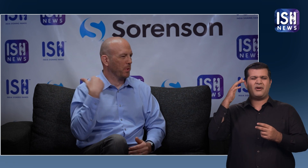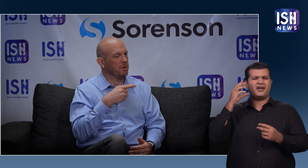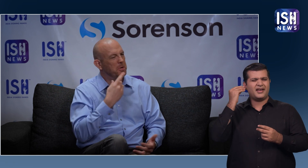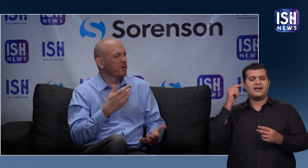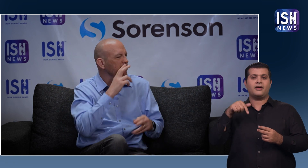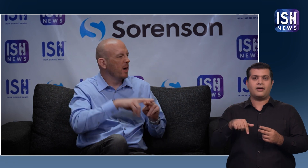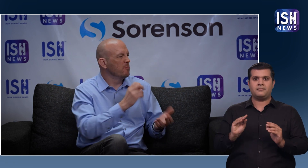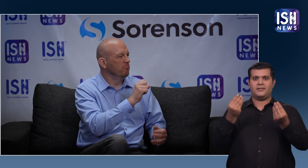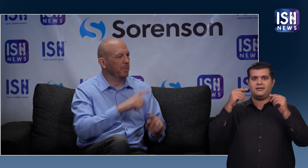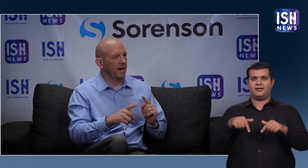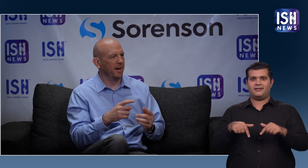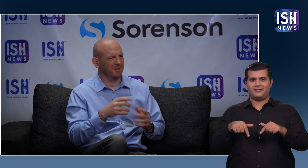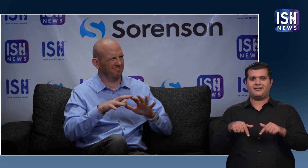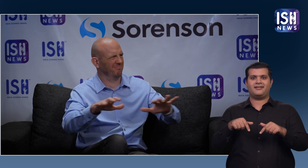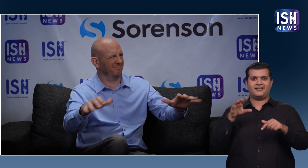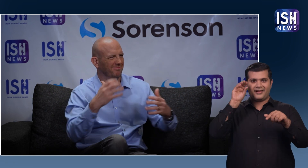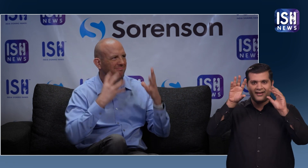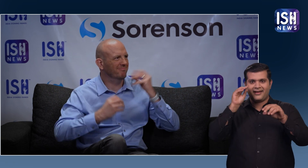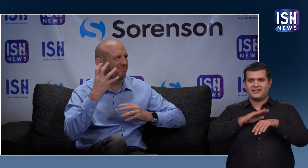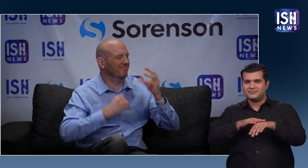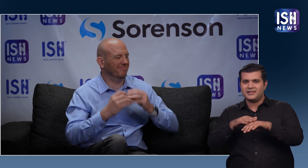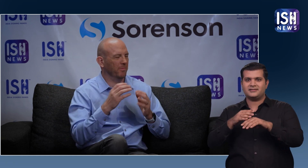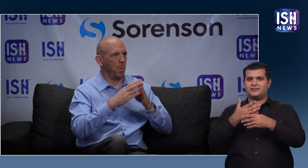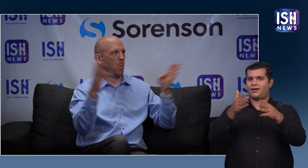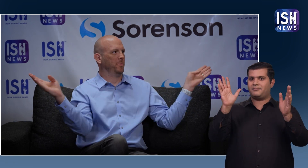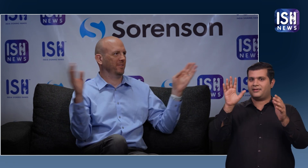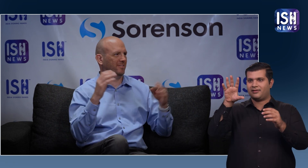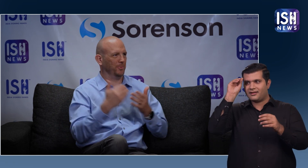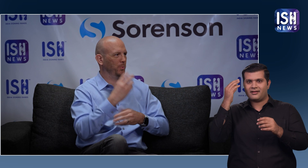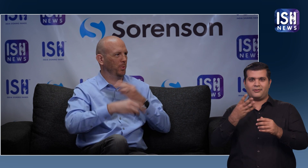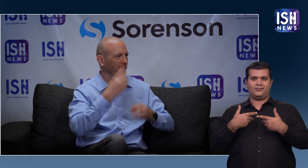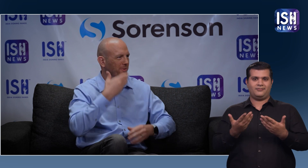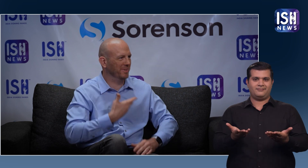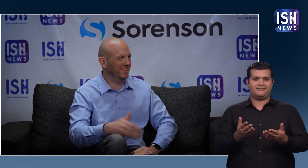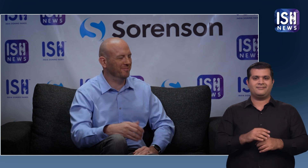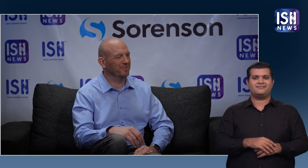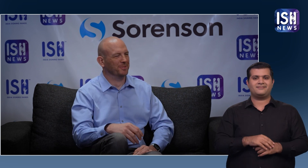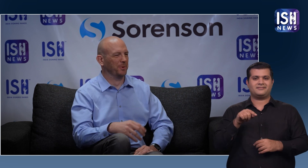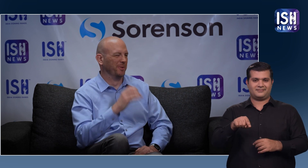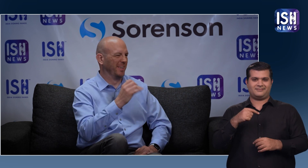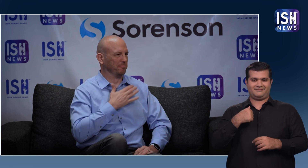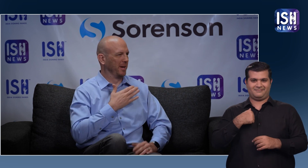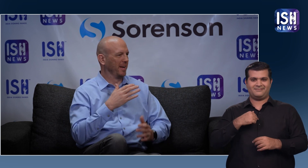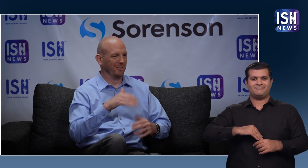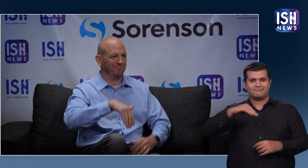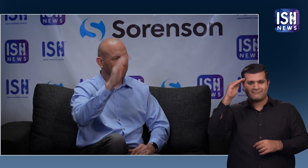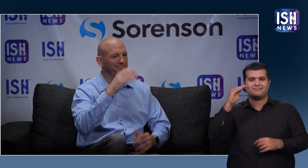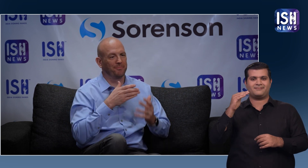With hearing it was fun, but Deaf friends opened a new world for me. So, that was my childhood.